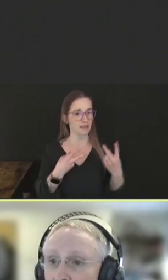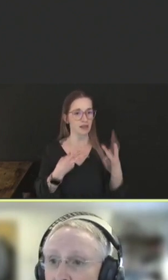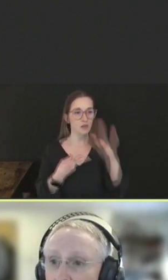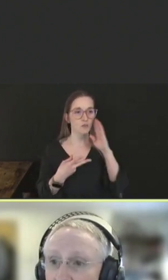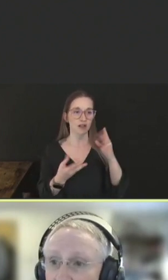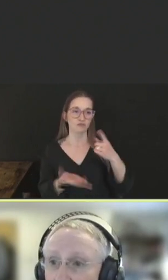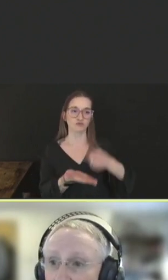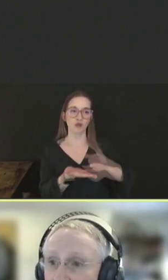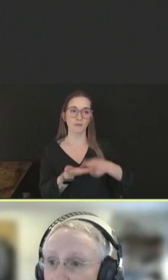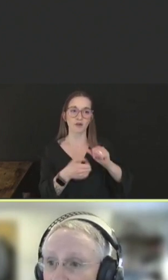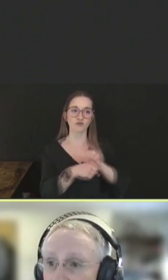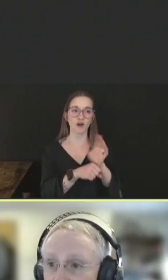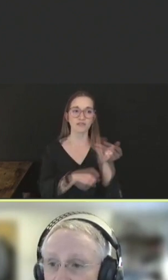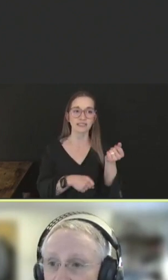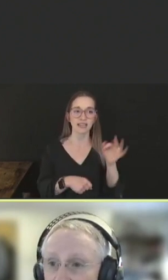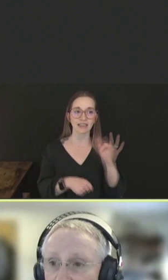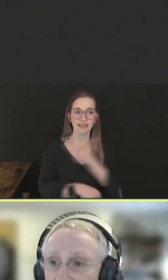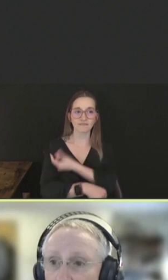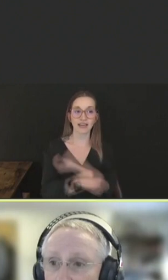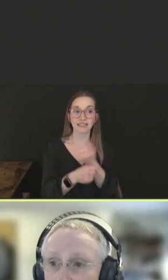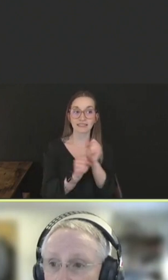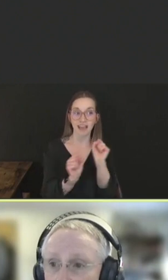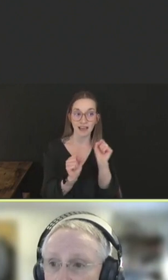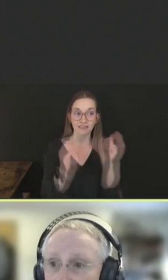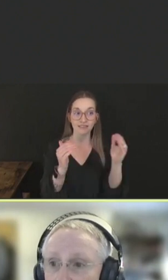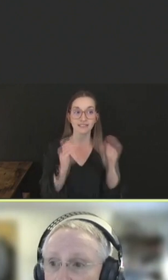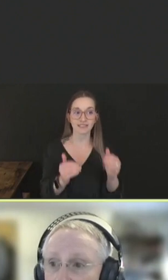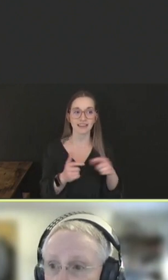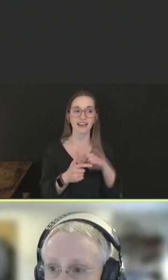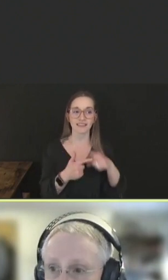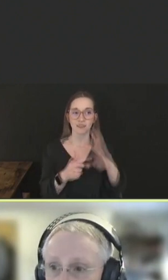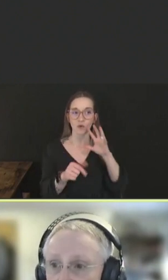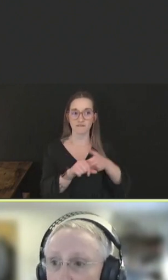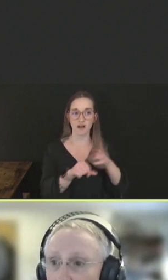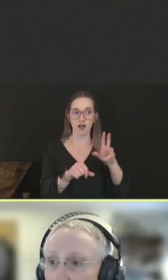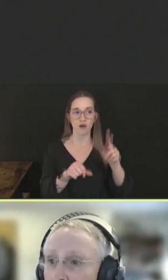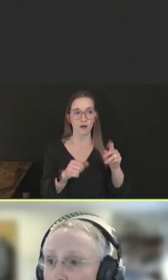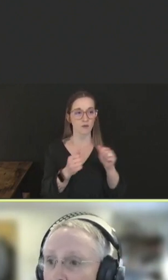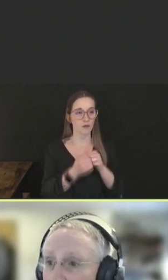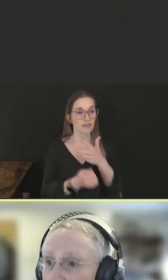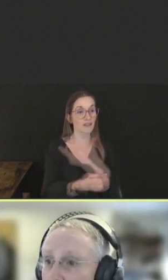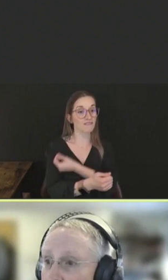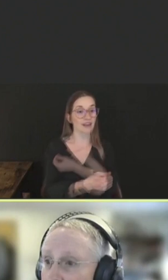this with a brief update from our vaccine safety subcommittee. After a short break, we'll resume a